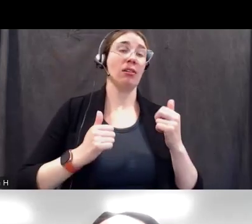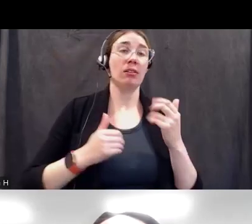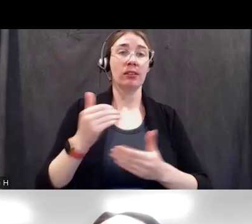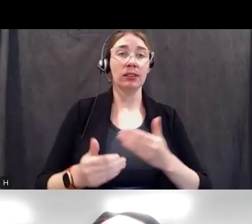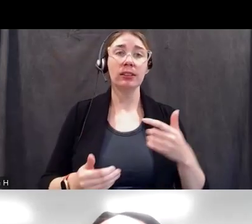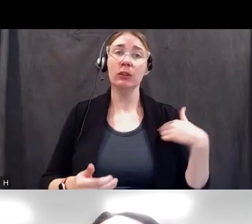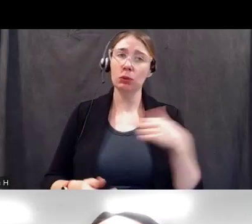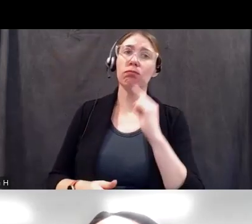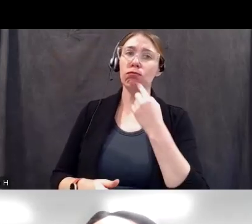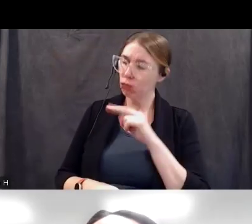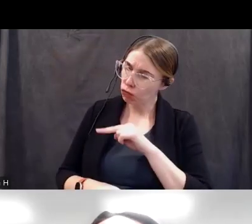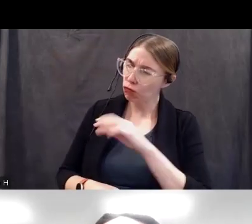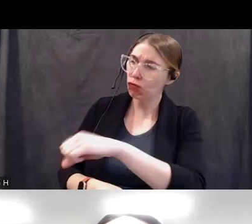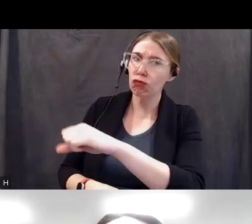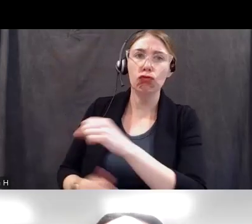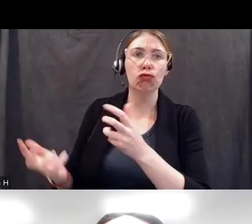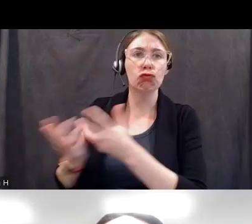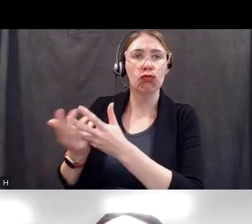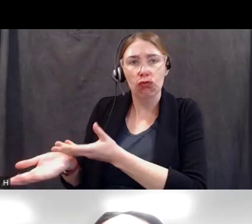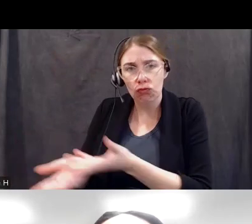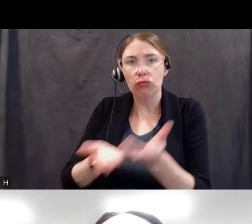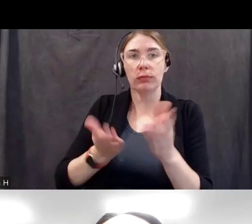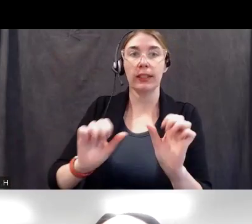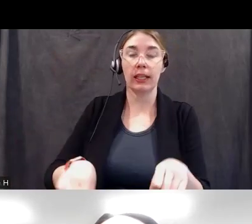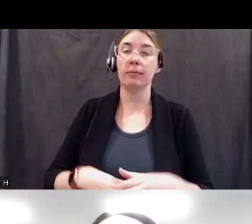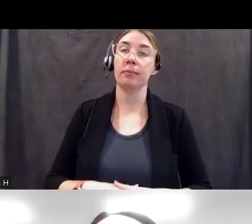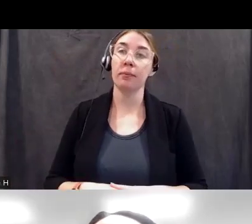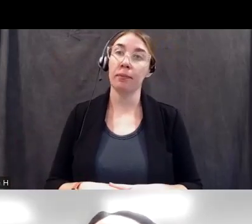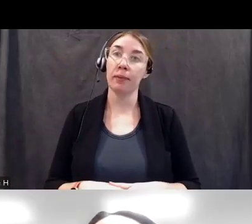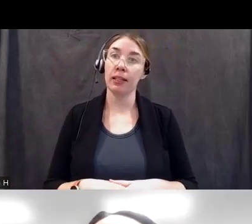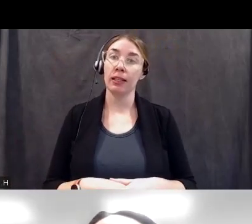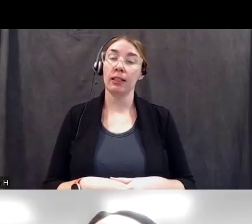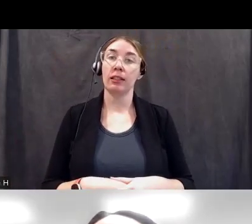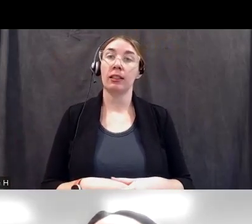make this as accessible as possible. So John Dillon State Park,